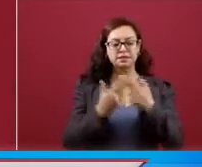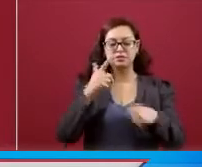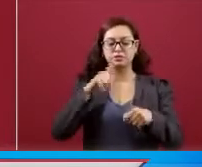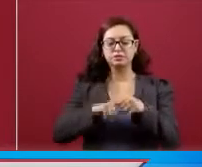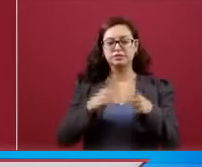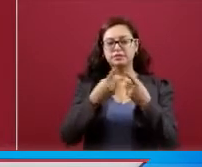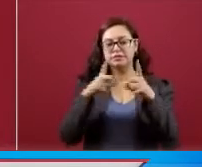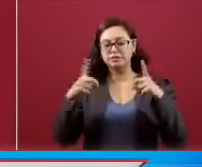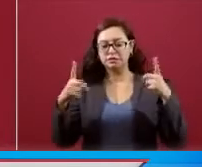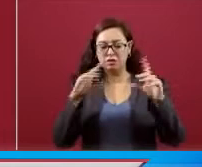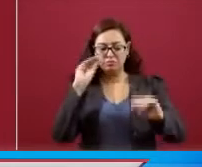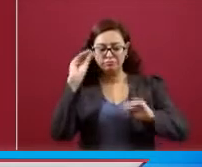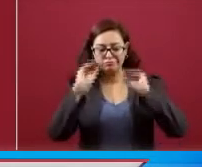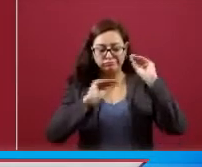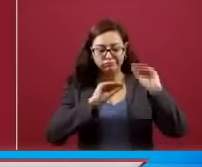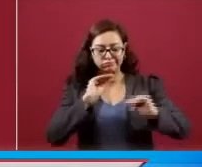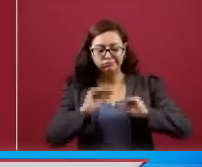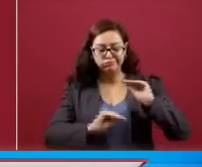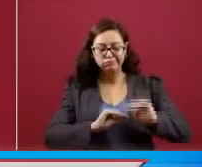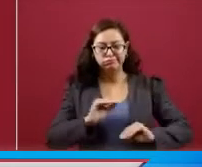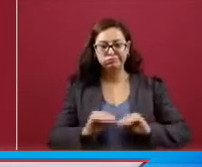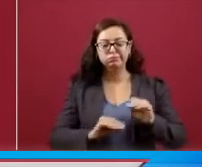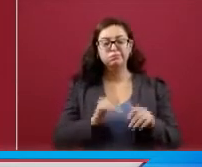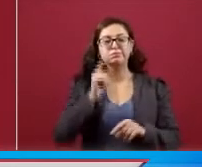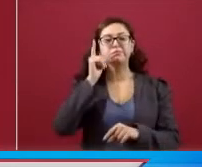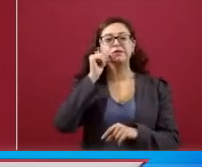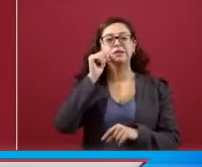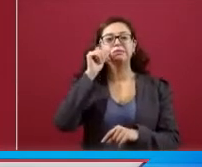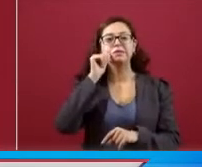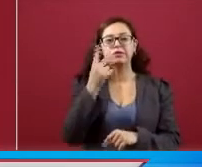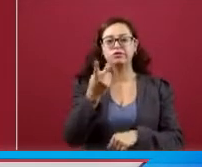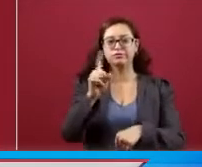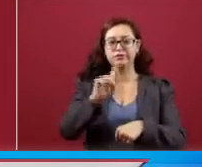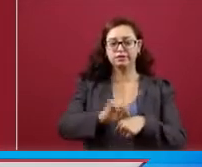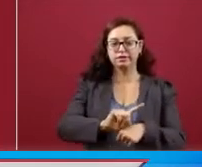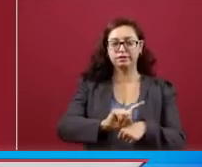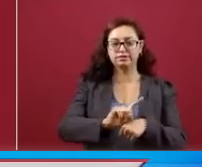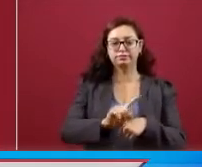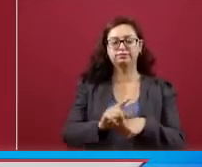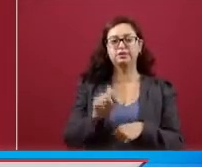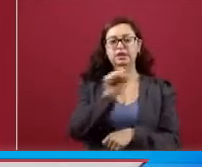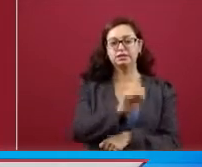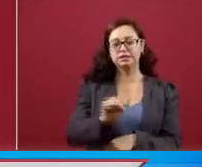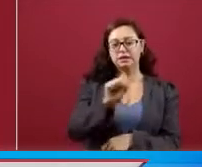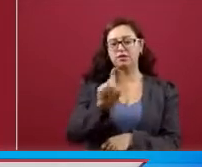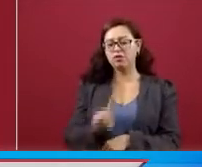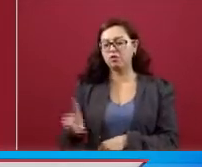For the elaboration of the new Development Plan with citizens and specialists this consultation will have a relevant importance